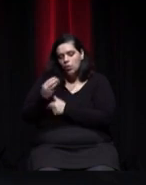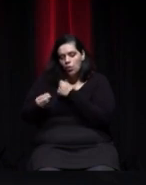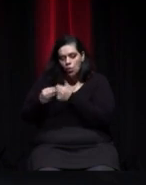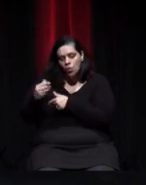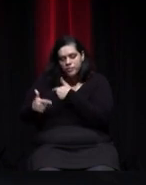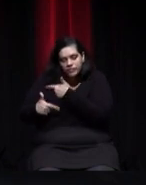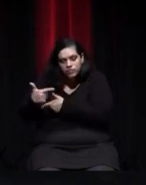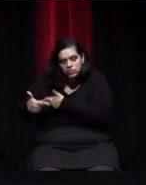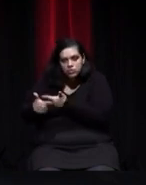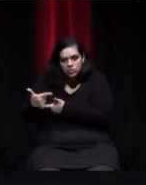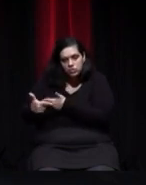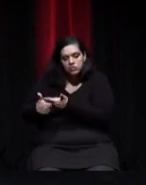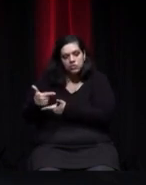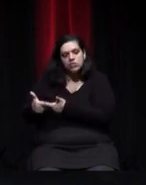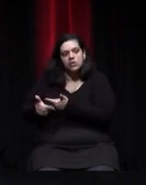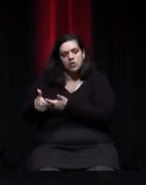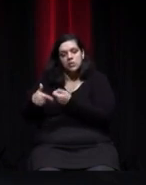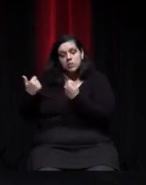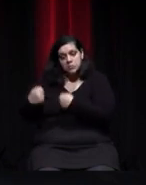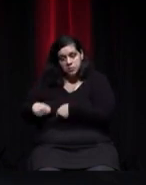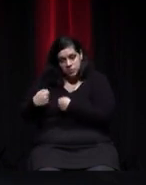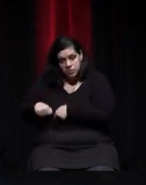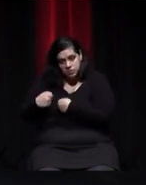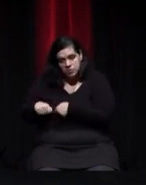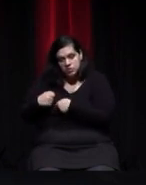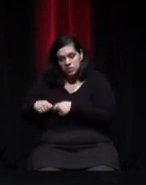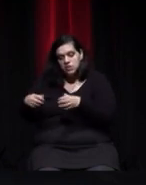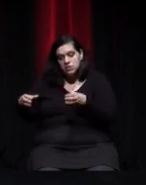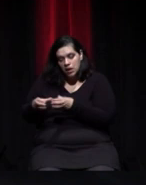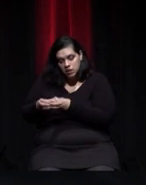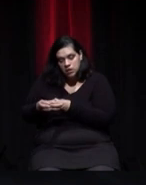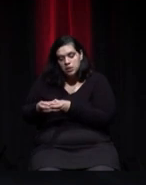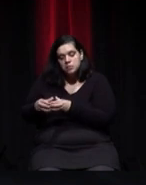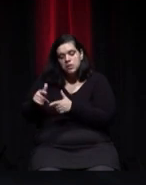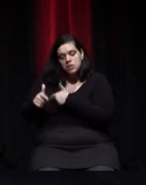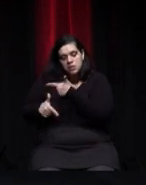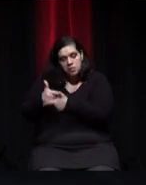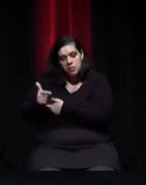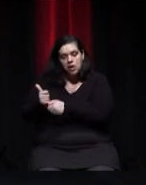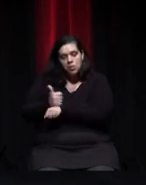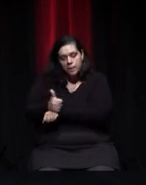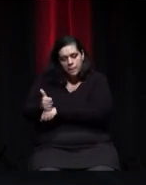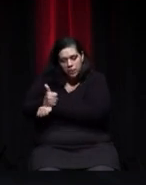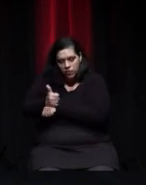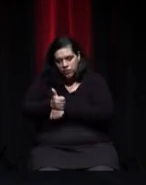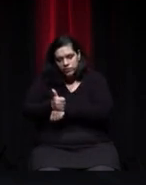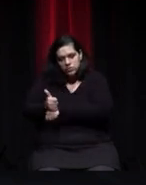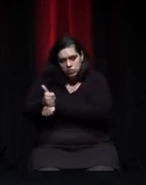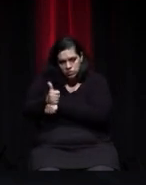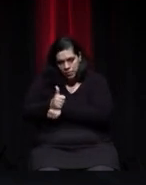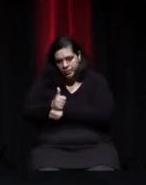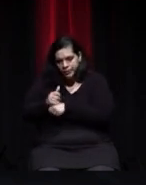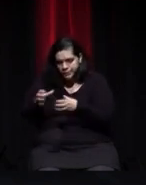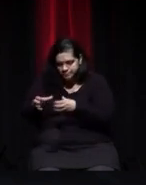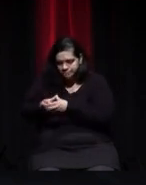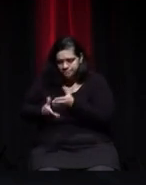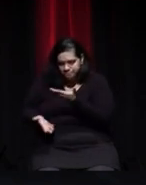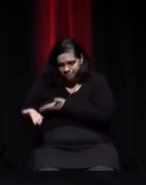we depend on professional teams along with thinking, independent ones.